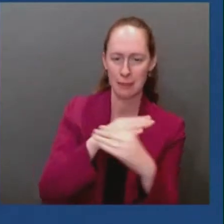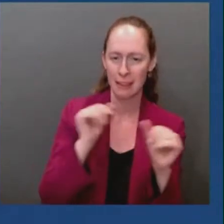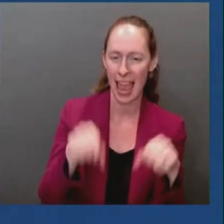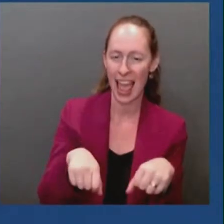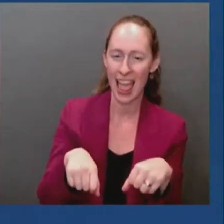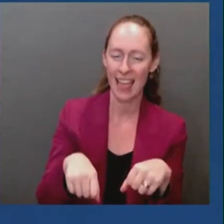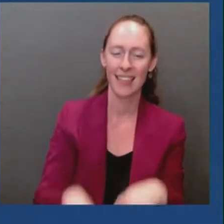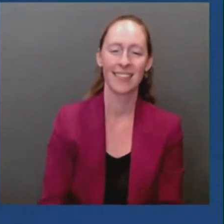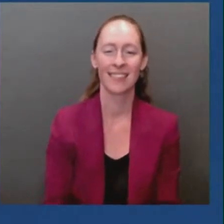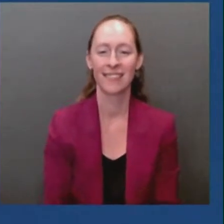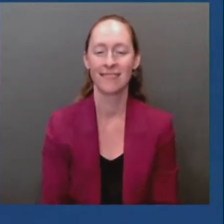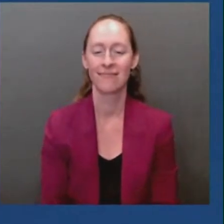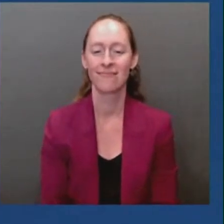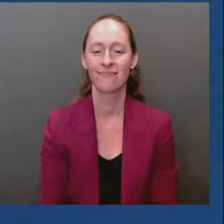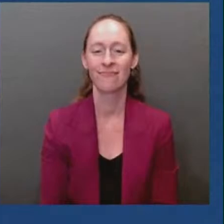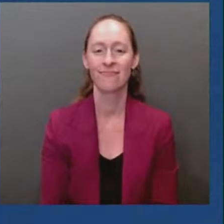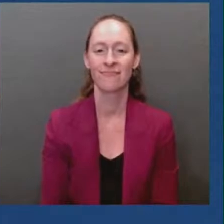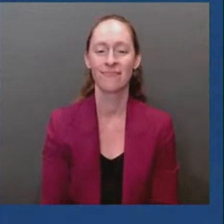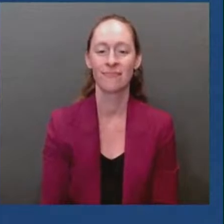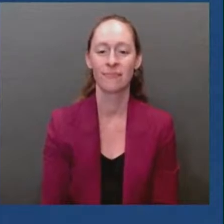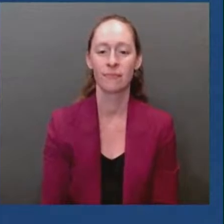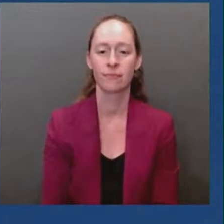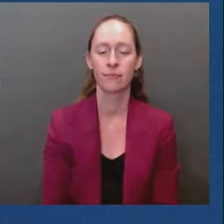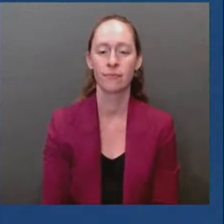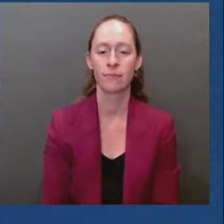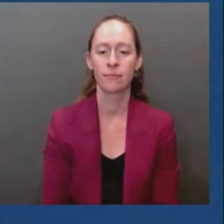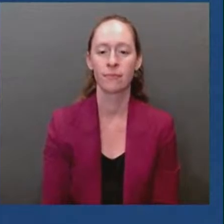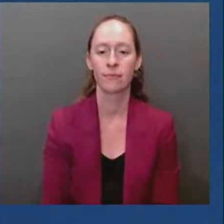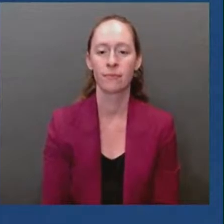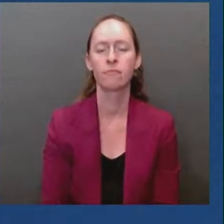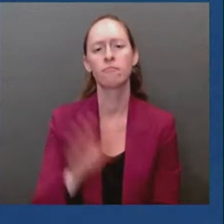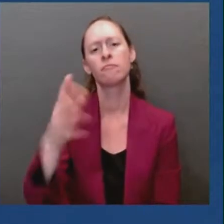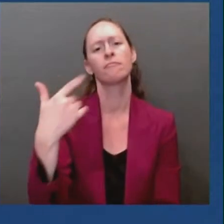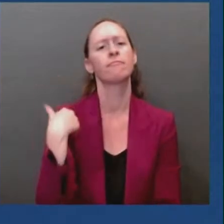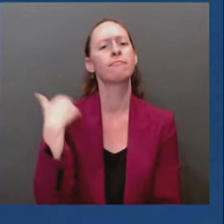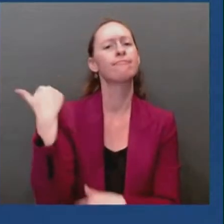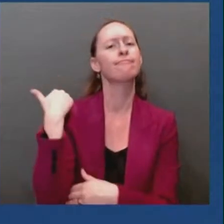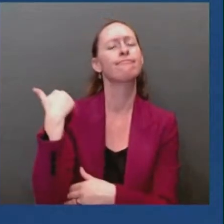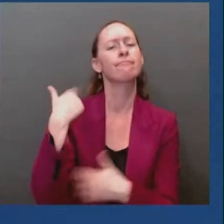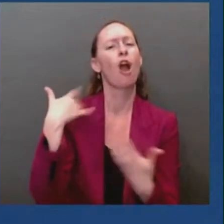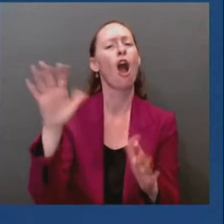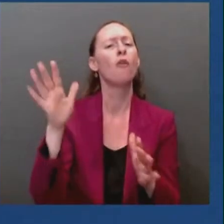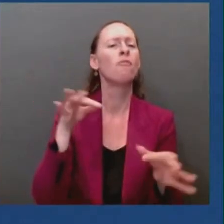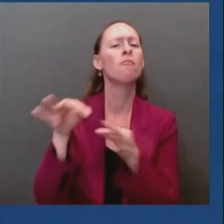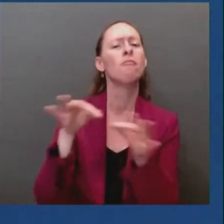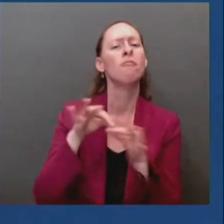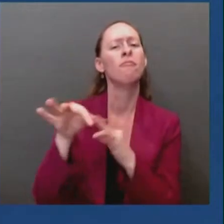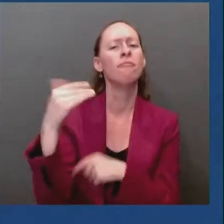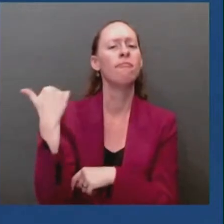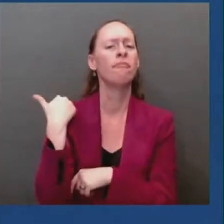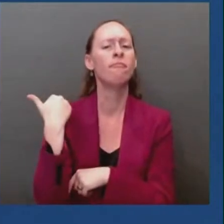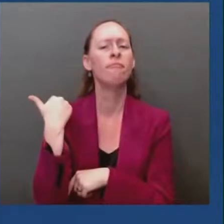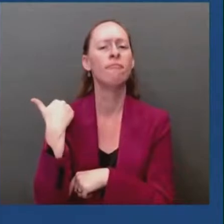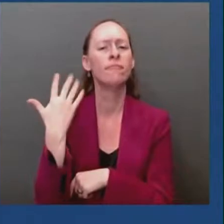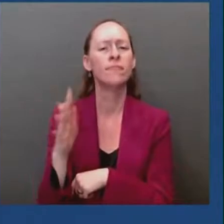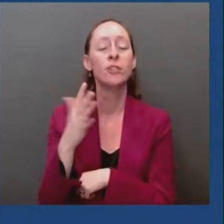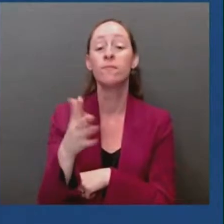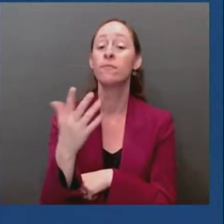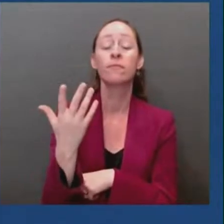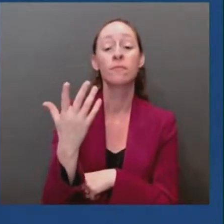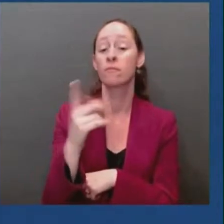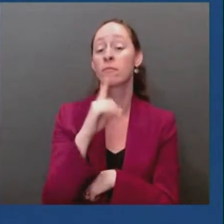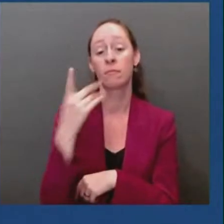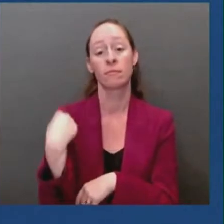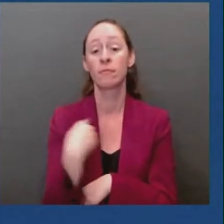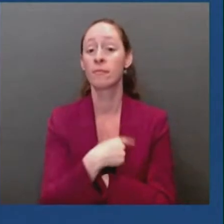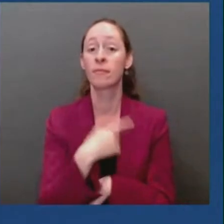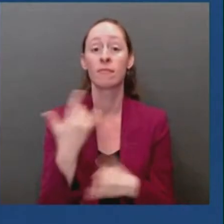DEGREE OF DETECTION.